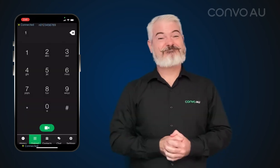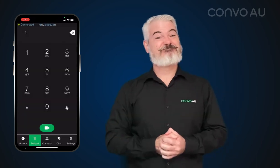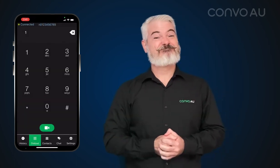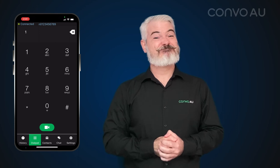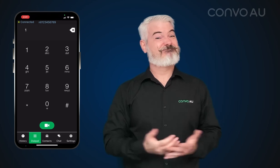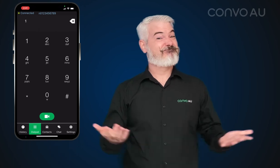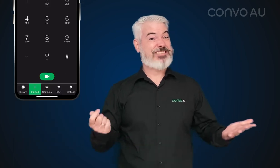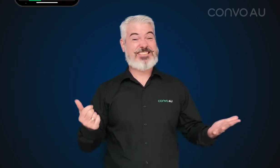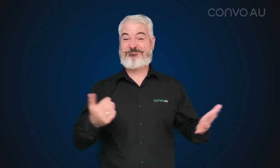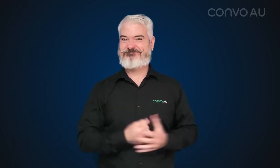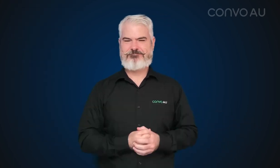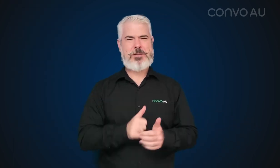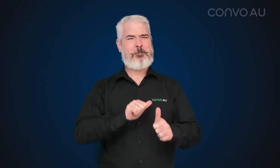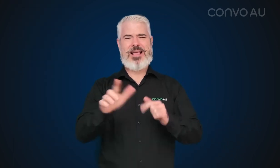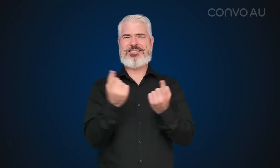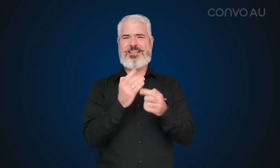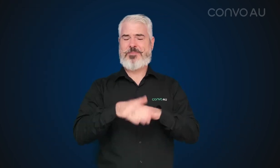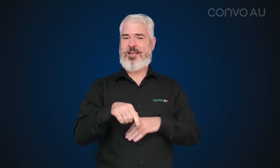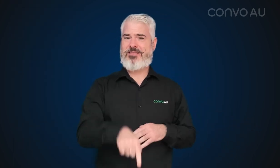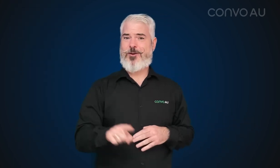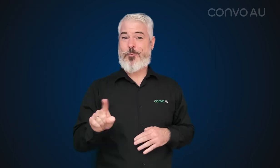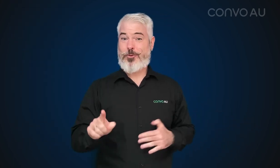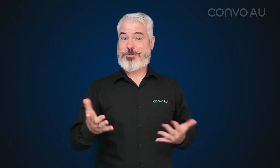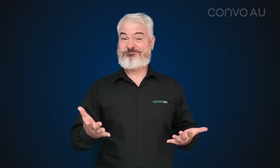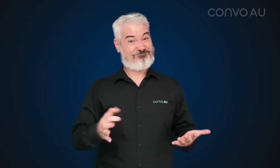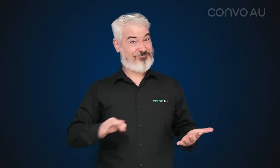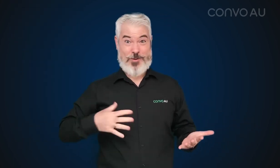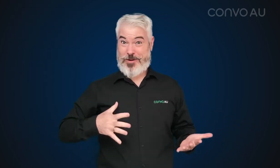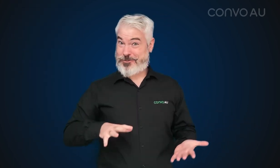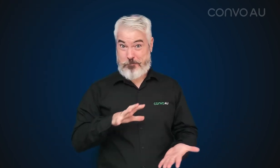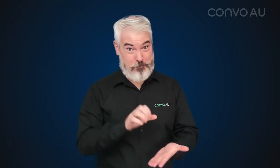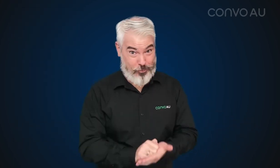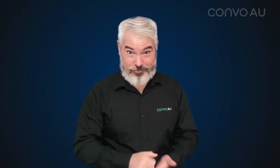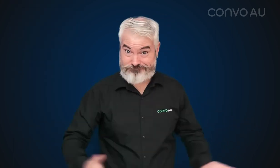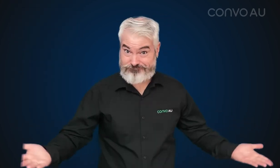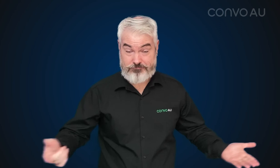That's easy! The best thing about this? You don't need to make a booking,